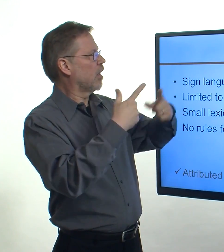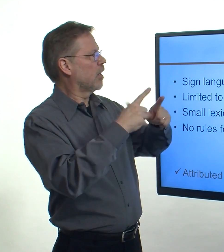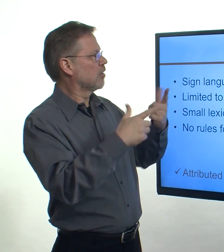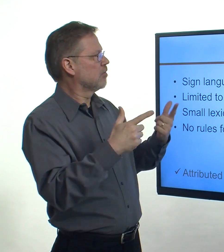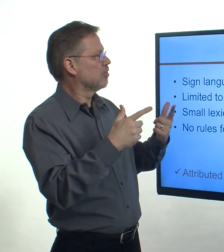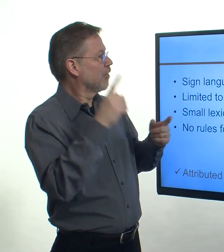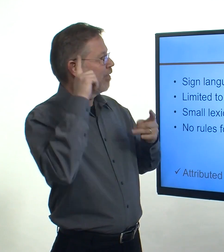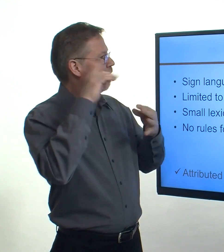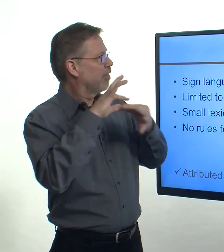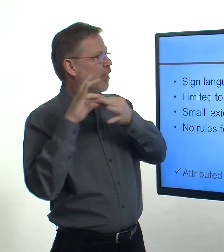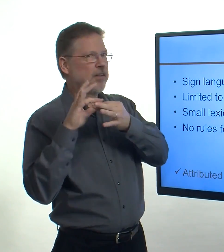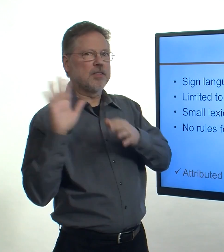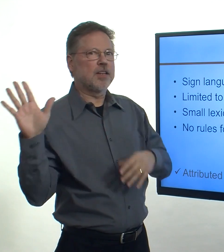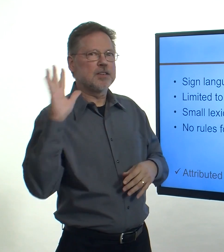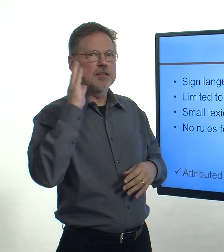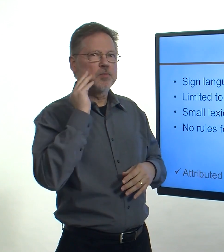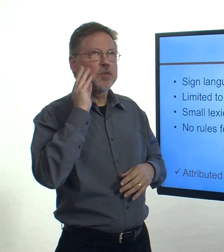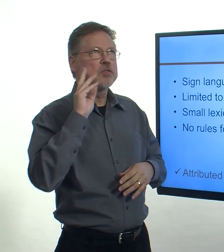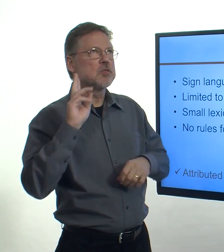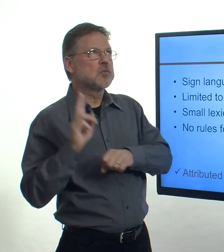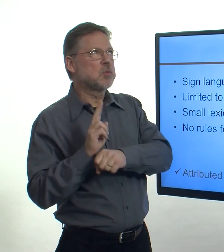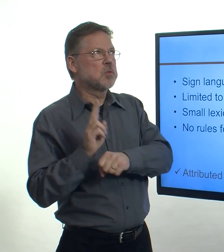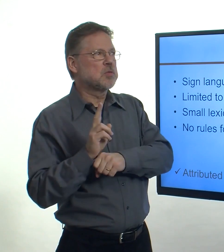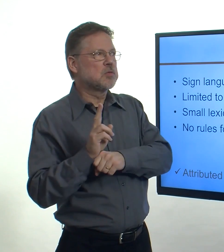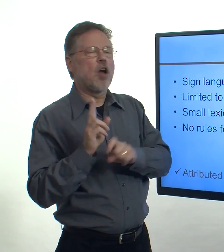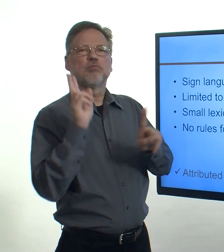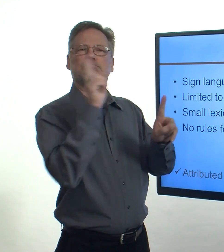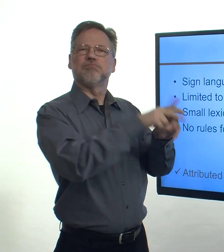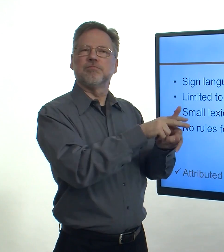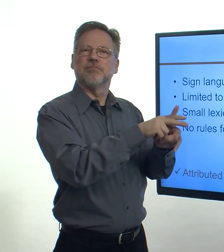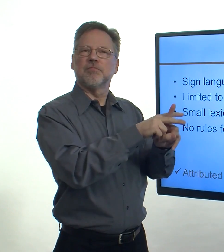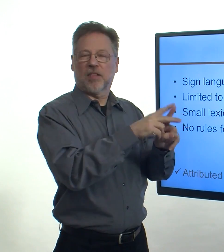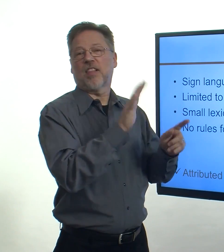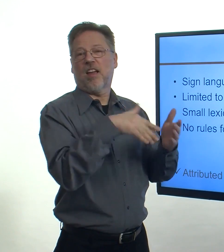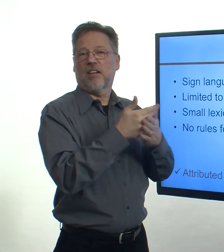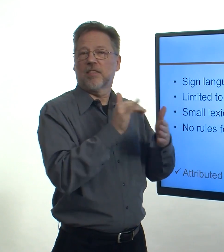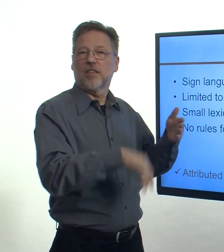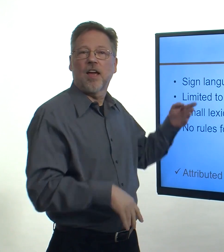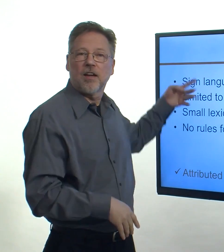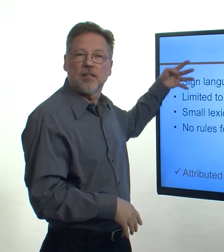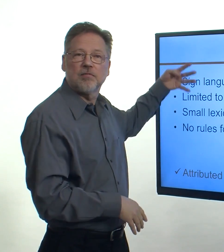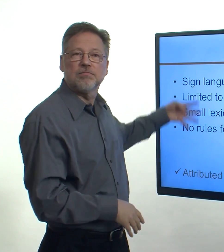that same thinking and experience from gesture, leading to misconceptions like these.